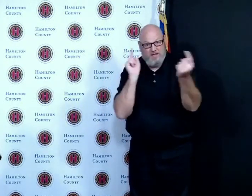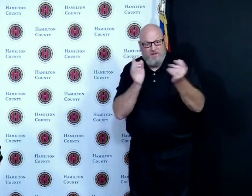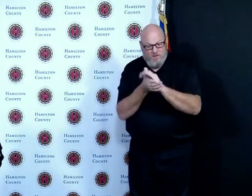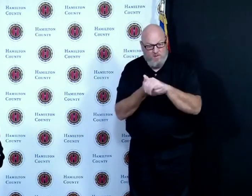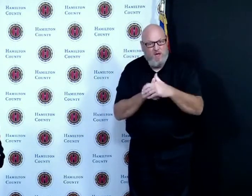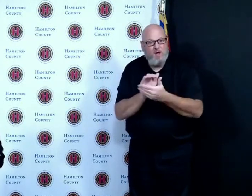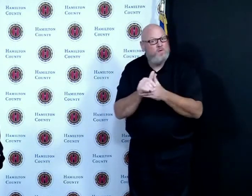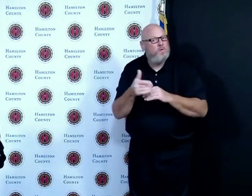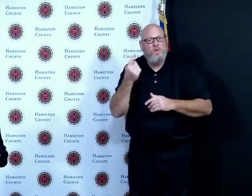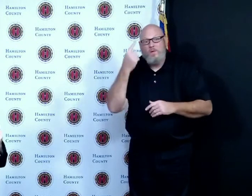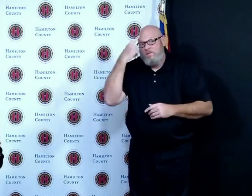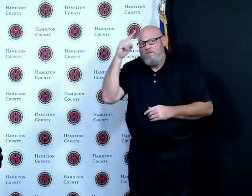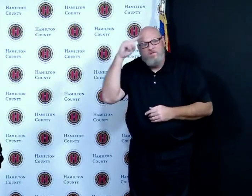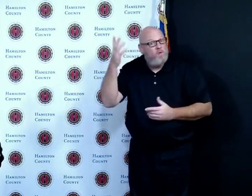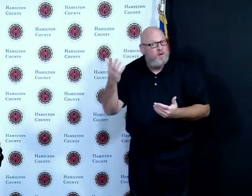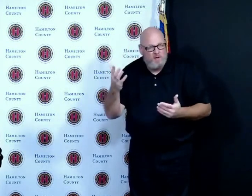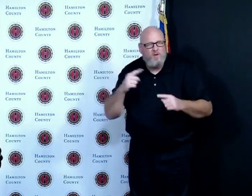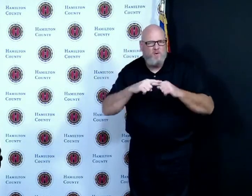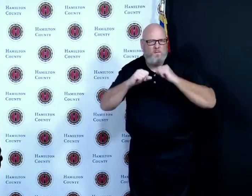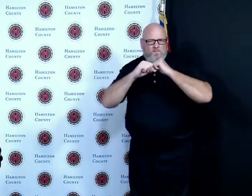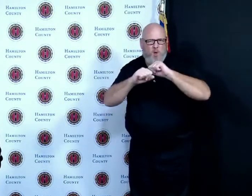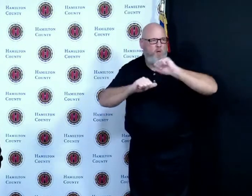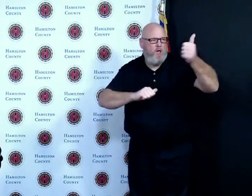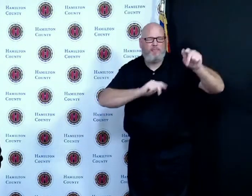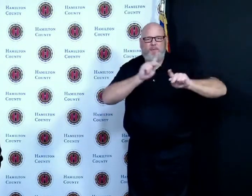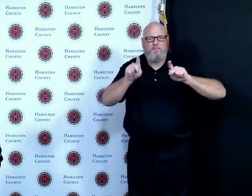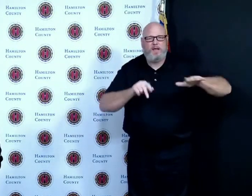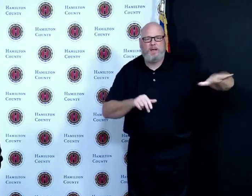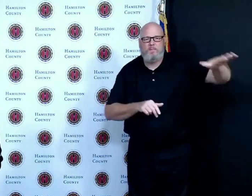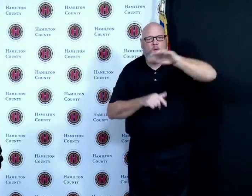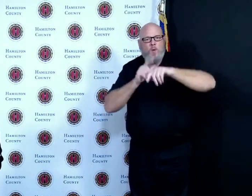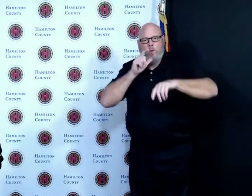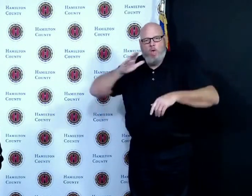and I think people are anxious to know uh what kind of relief will be provided there